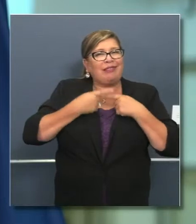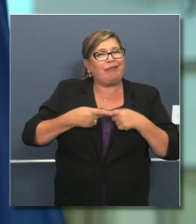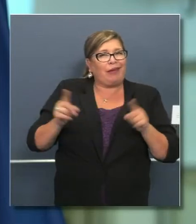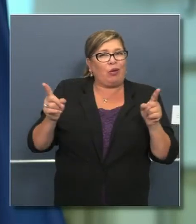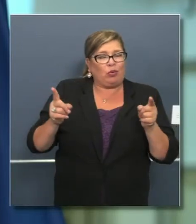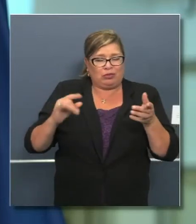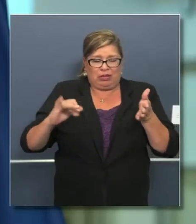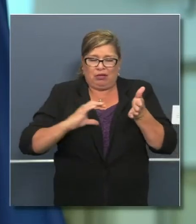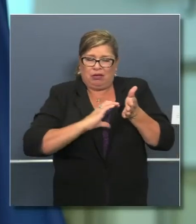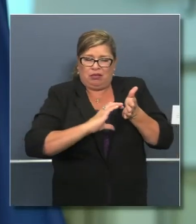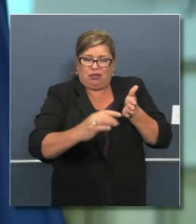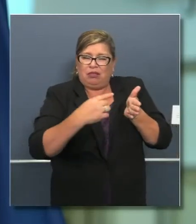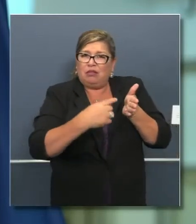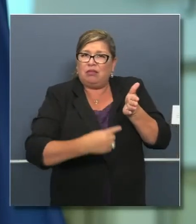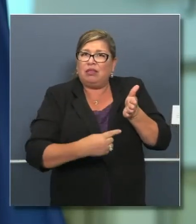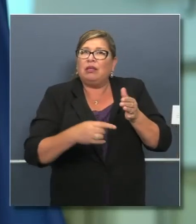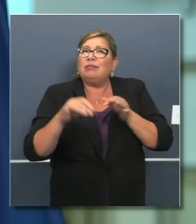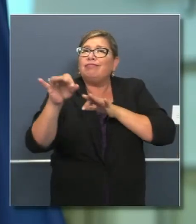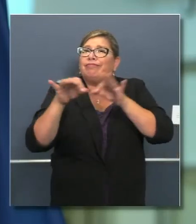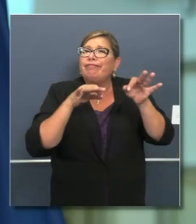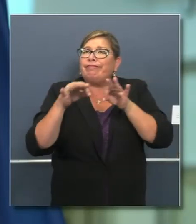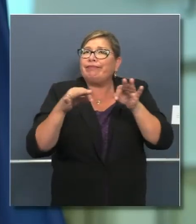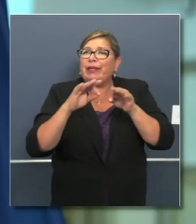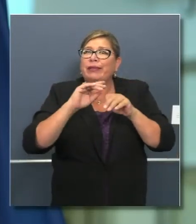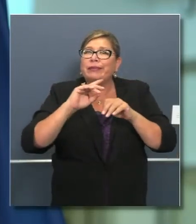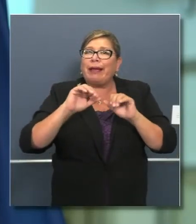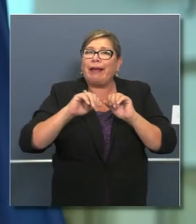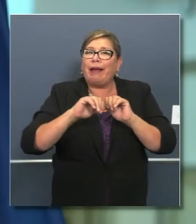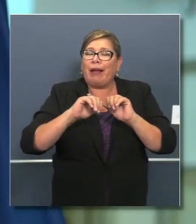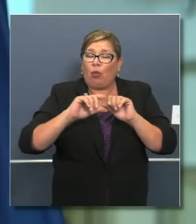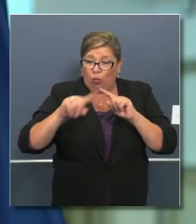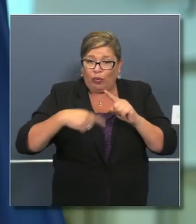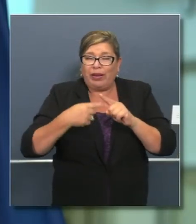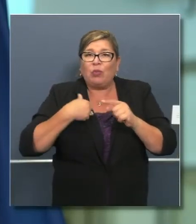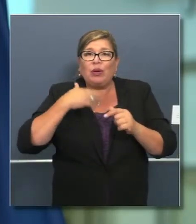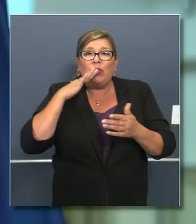framework the criteria to which we advanced and within that criteria or many of the questions